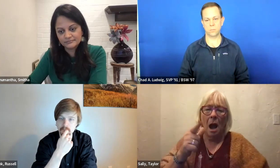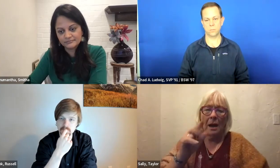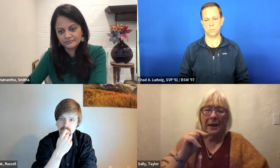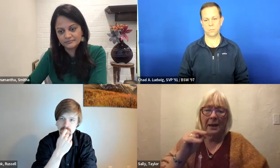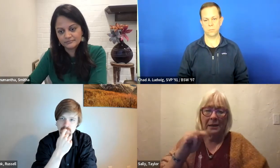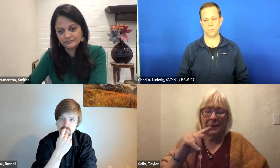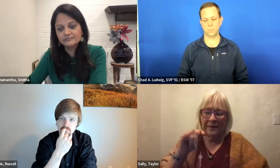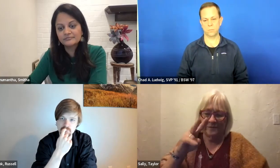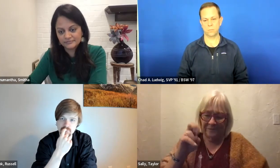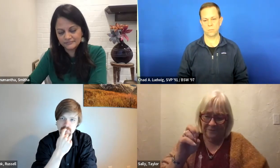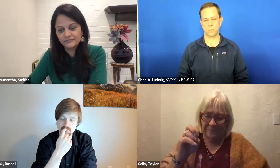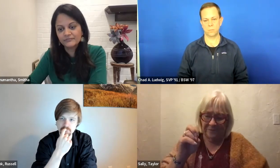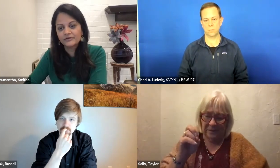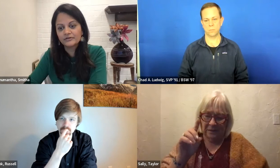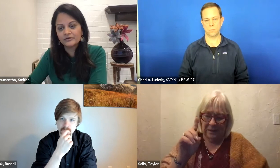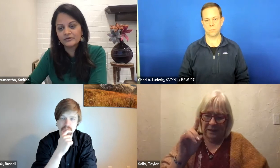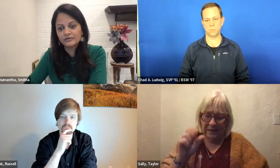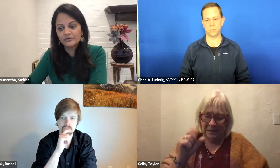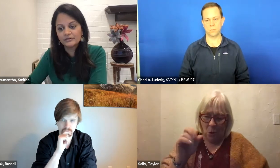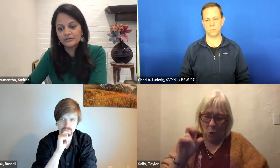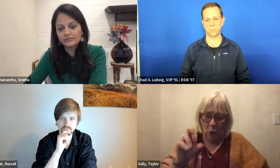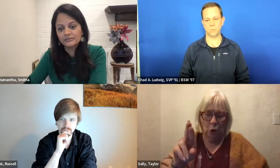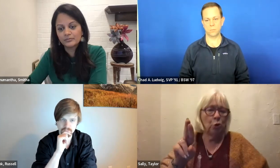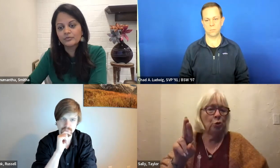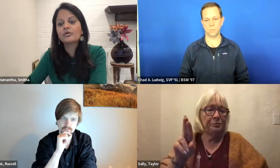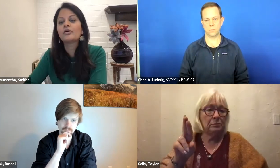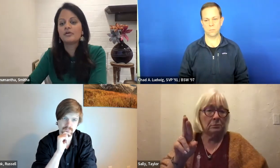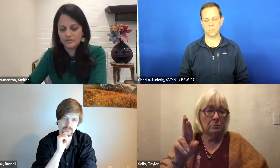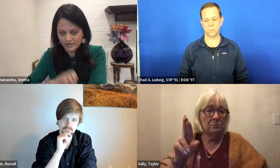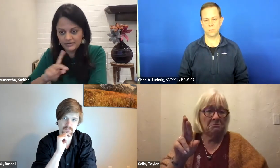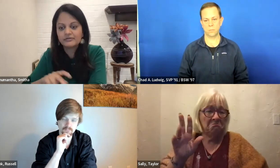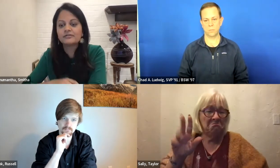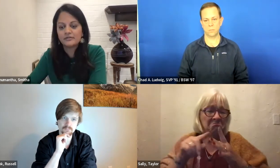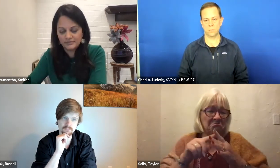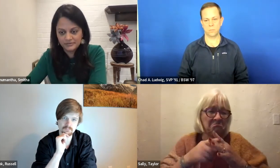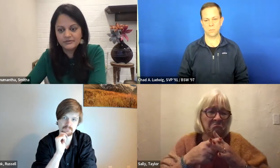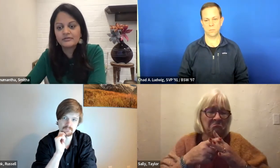and he had mild cognitive dementia, or mild cognitive disorder.